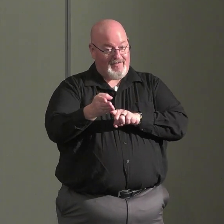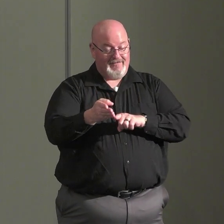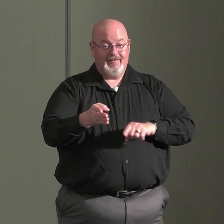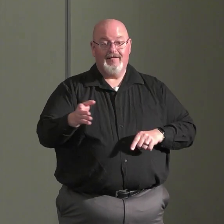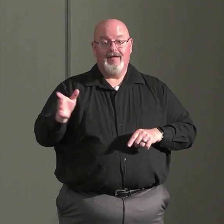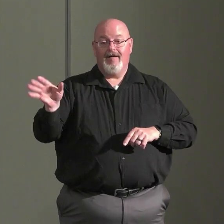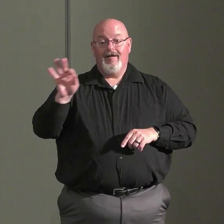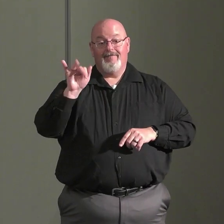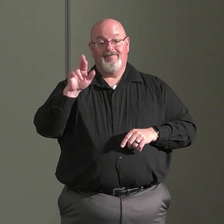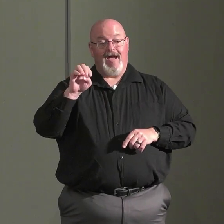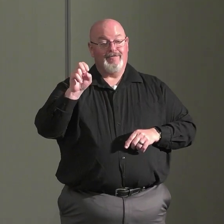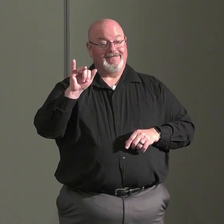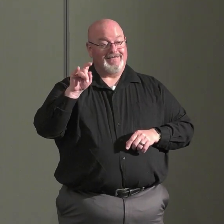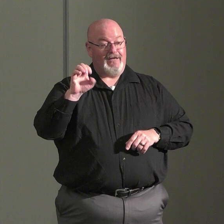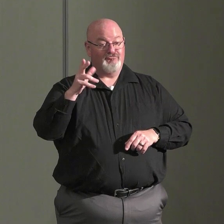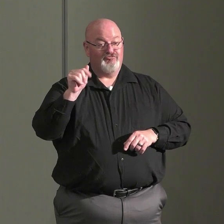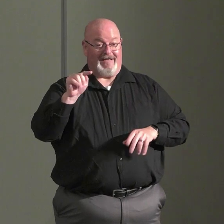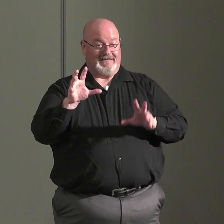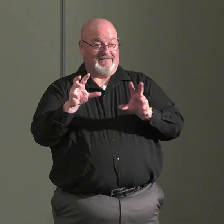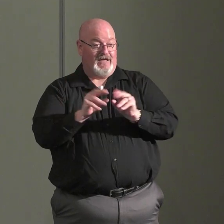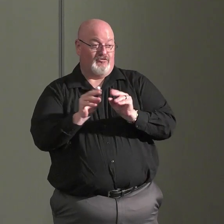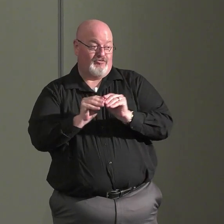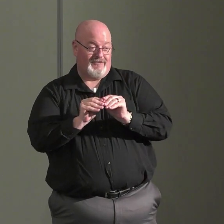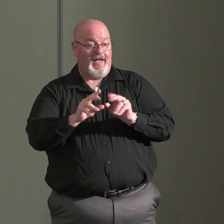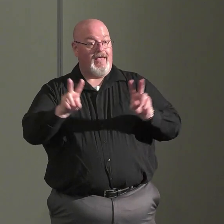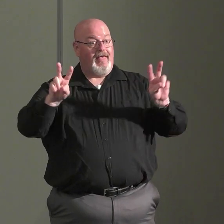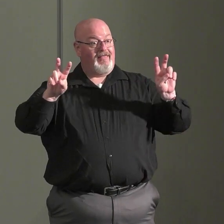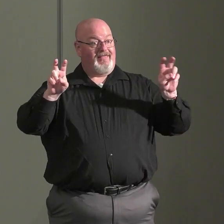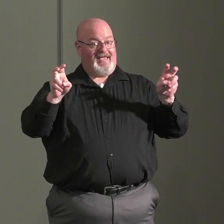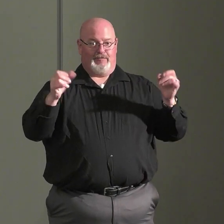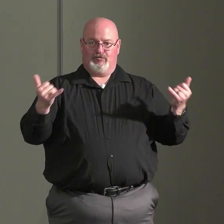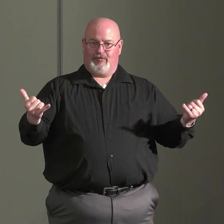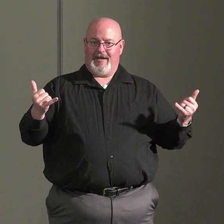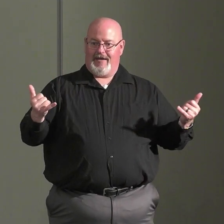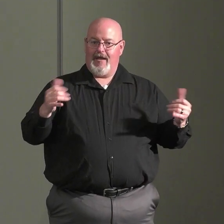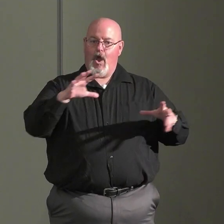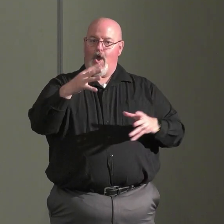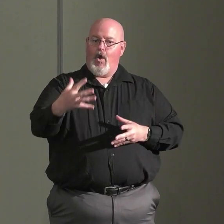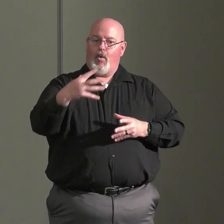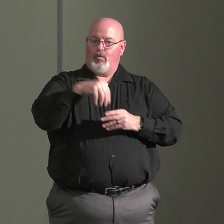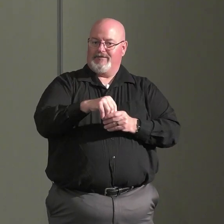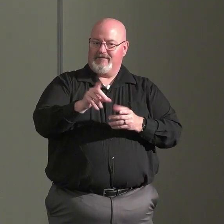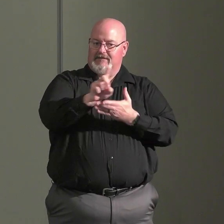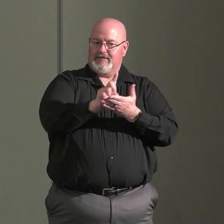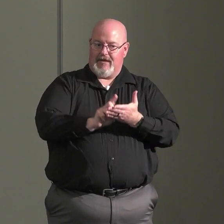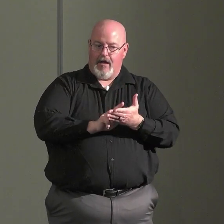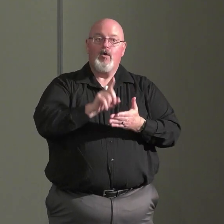fireside chat session. The theme today is Inclusive Design in the Real World.